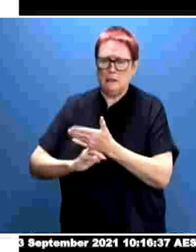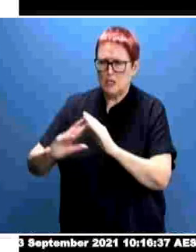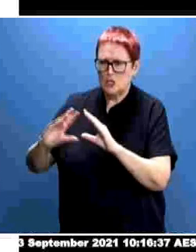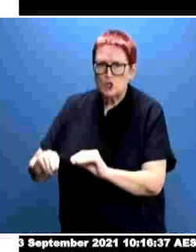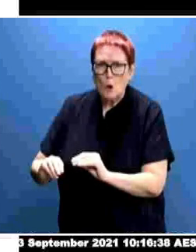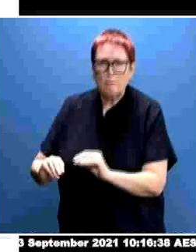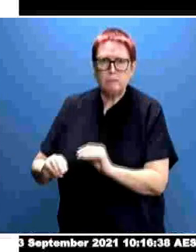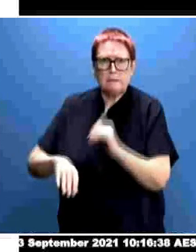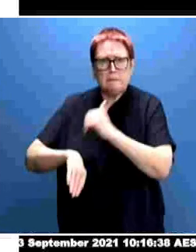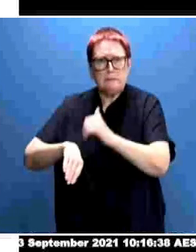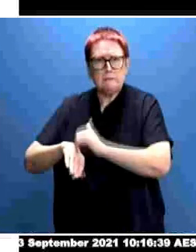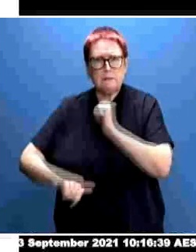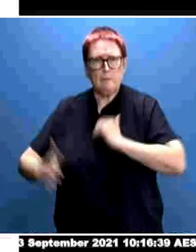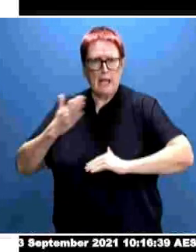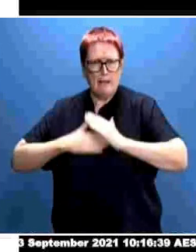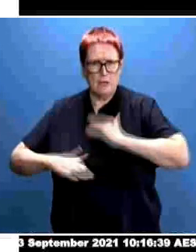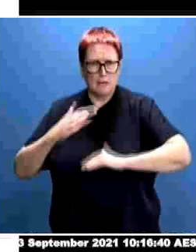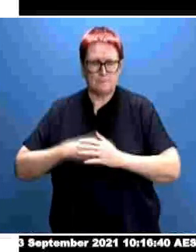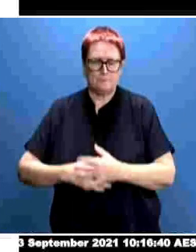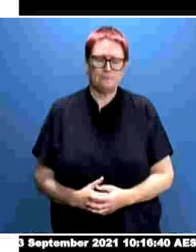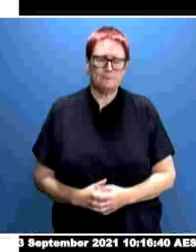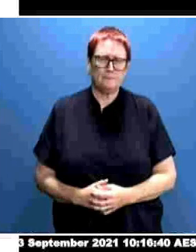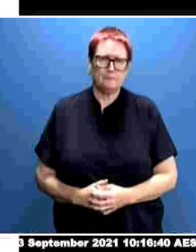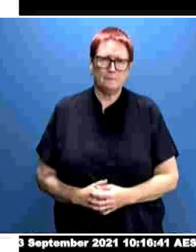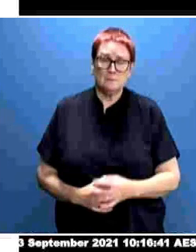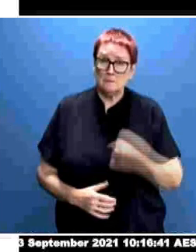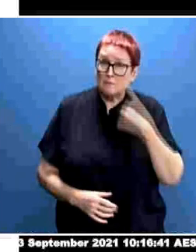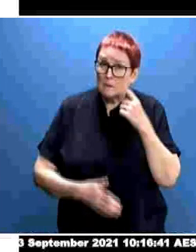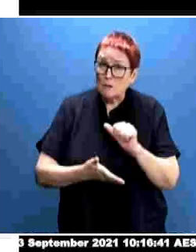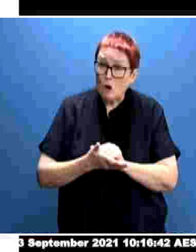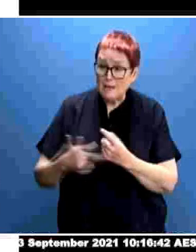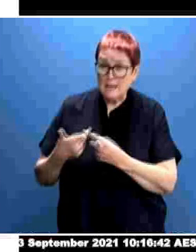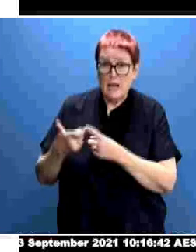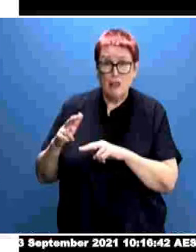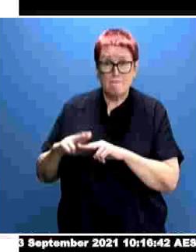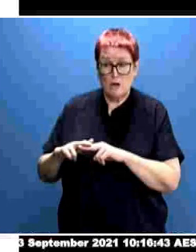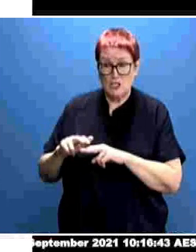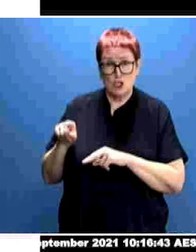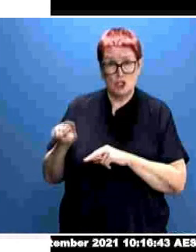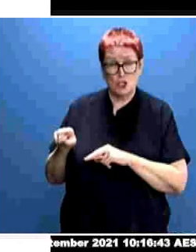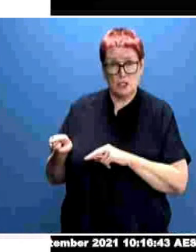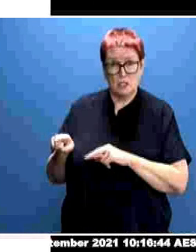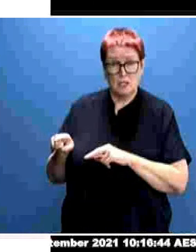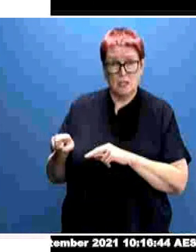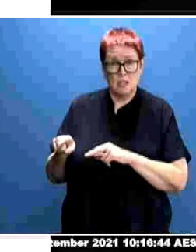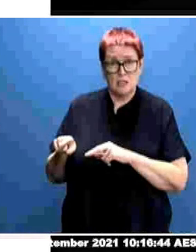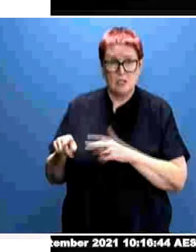And then the paragraph continues. It's correct, isn't it, that Kath French operates in that way,